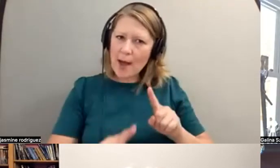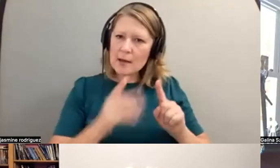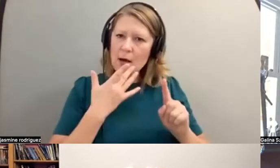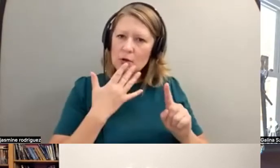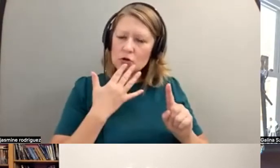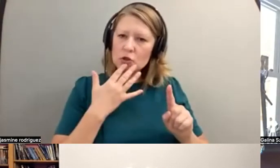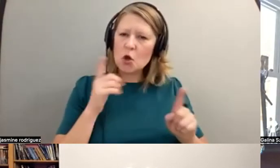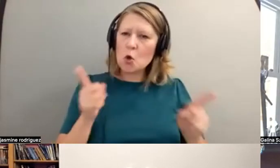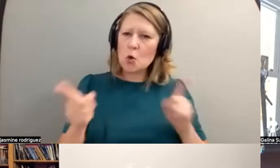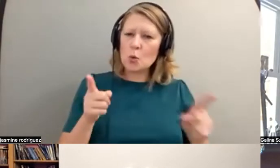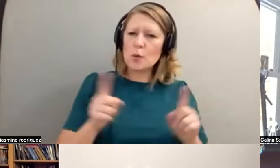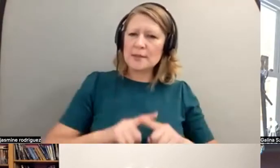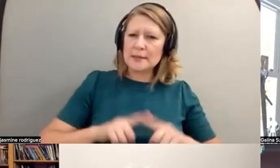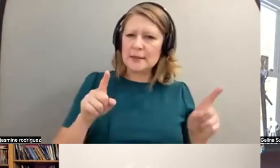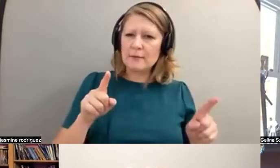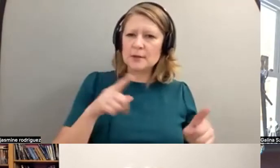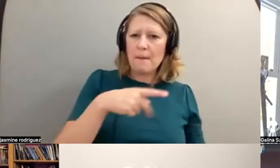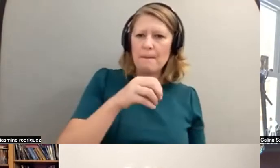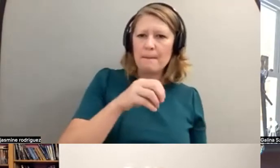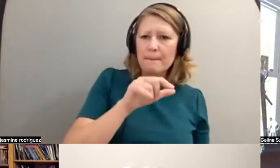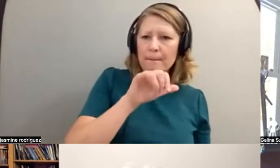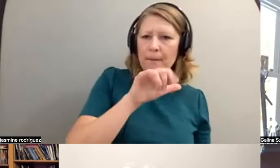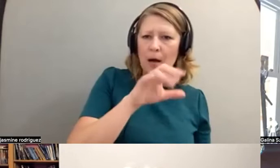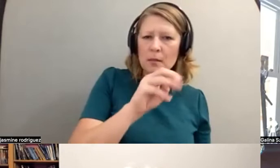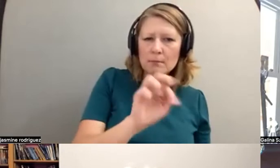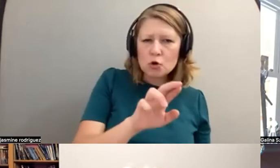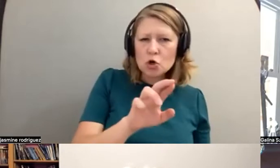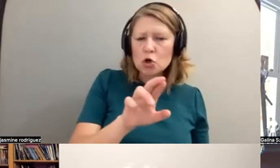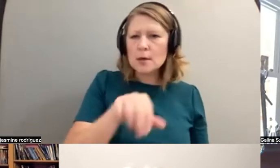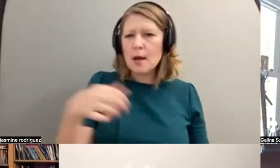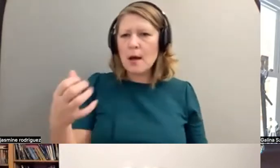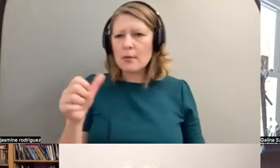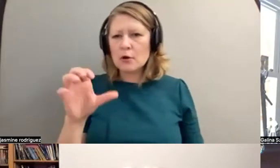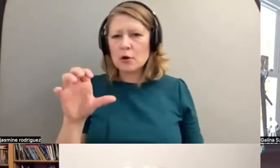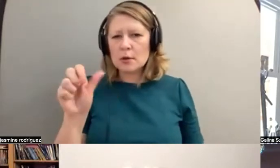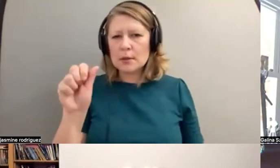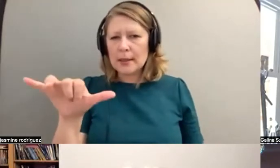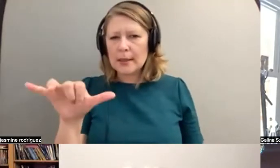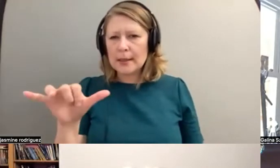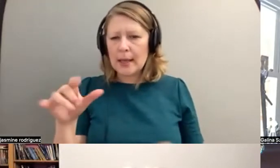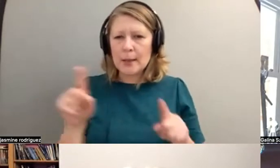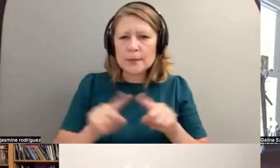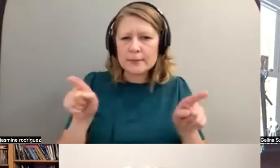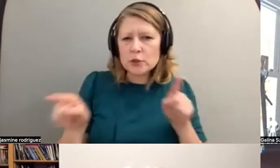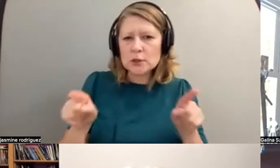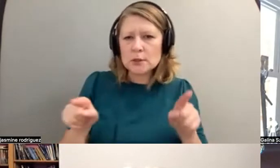using? What is this substance? Well, politically is like what we